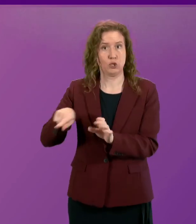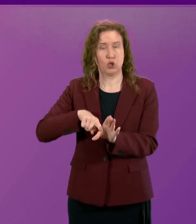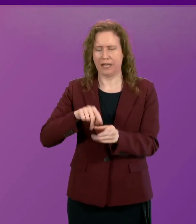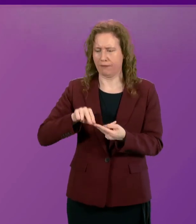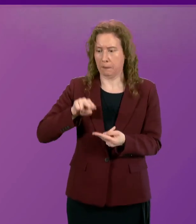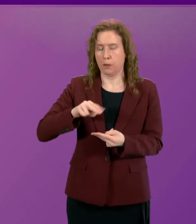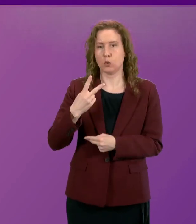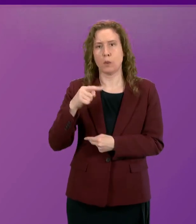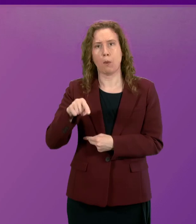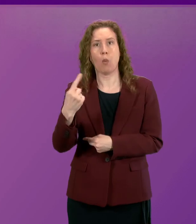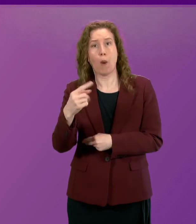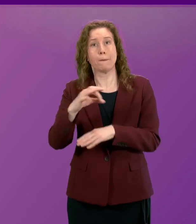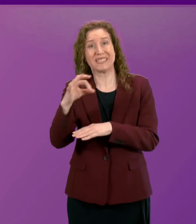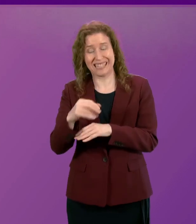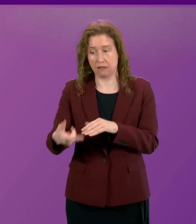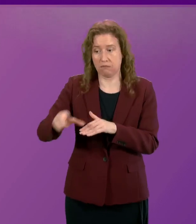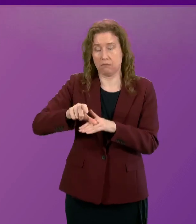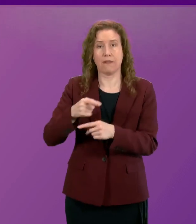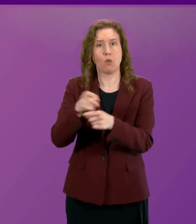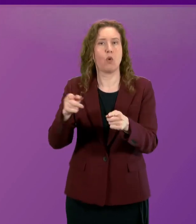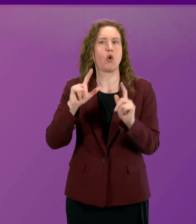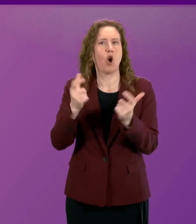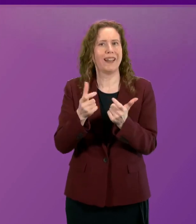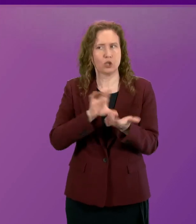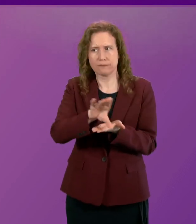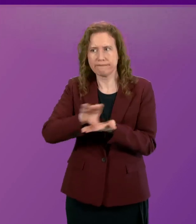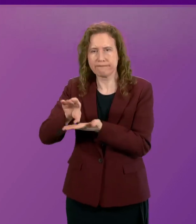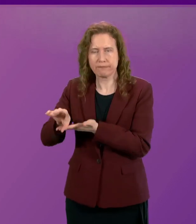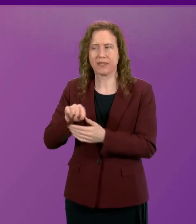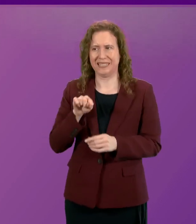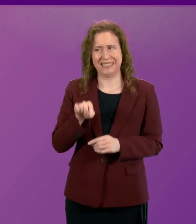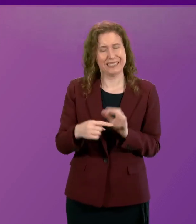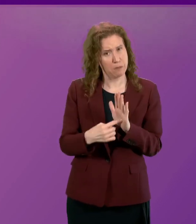2.1 per cent uplift to the college resource allocation. It is important to be clear that